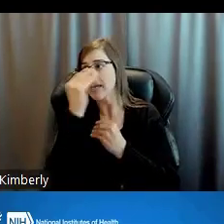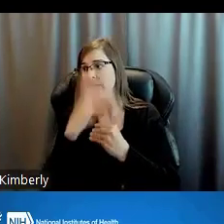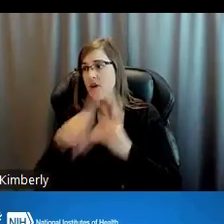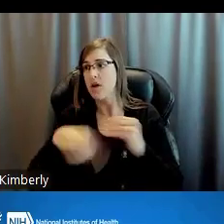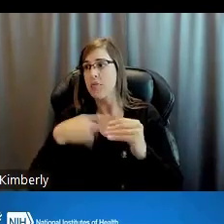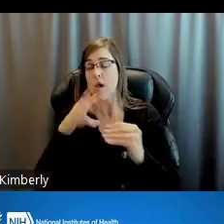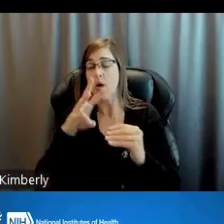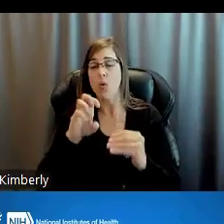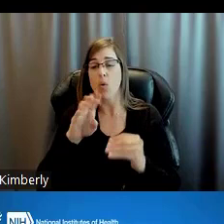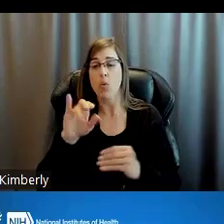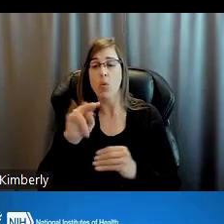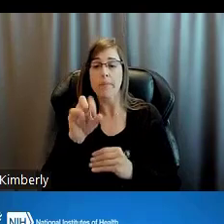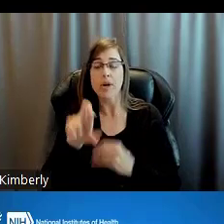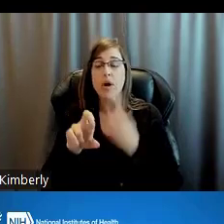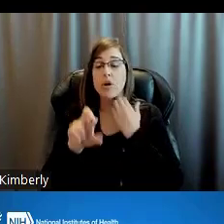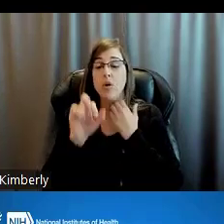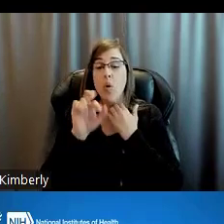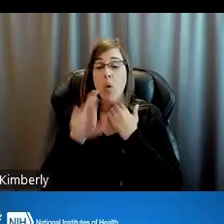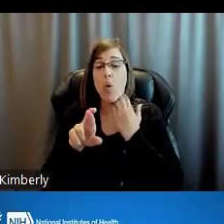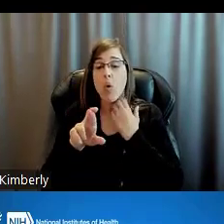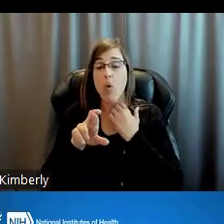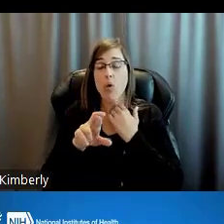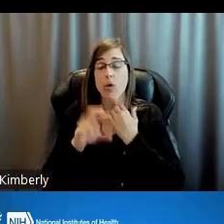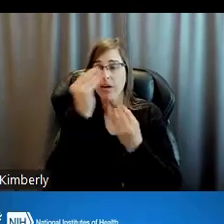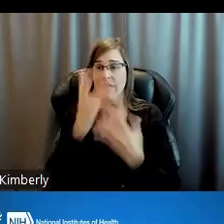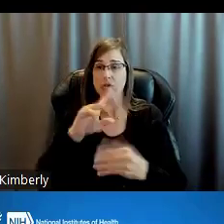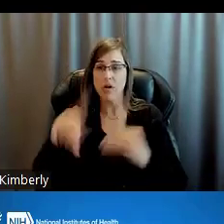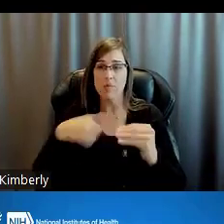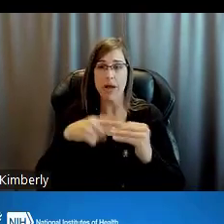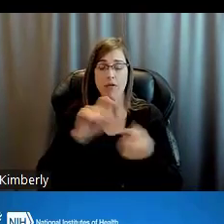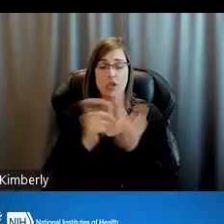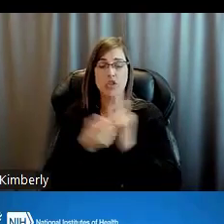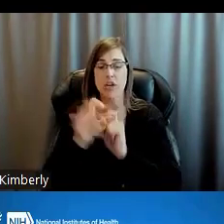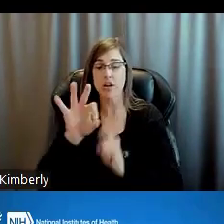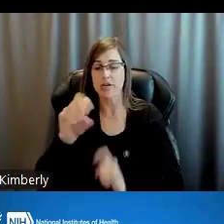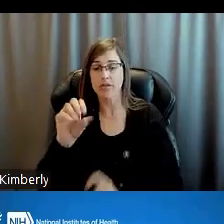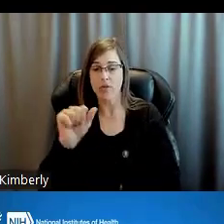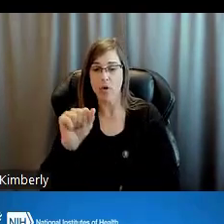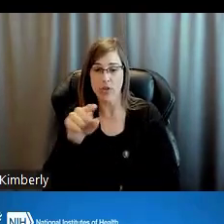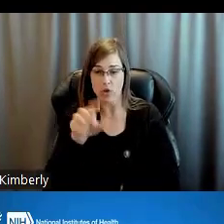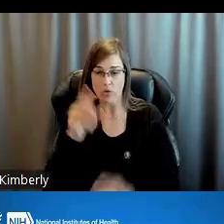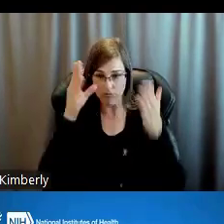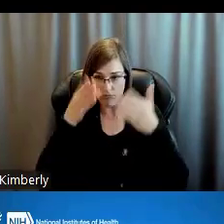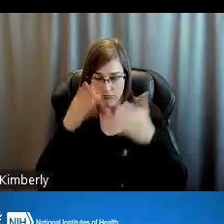or, importantly, information about a change in the FOA that you need to be attuned to while you're applying.